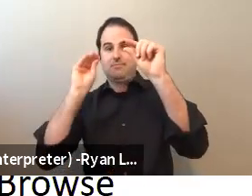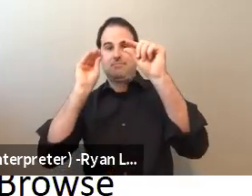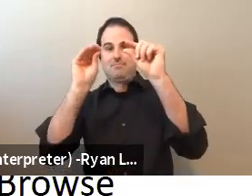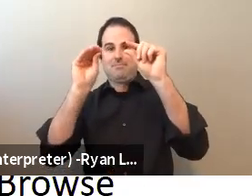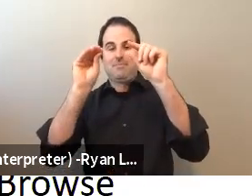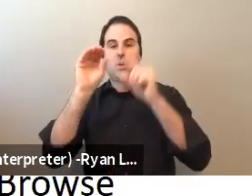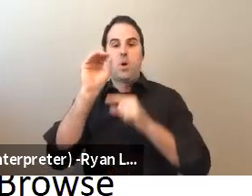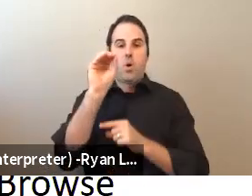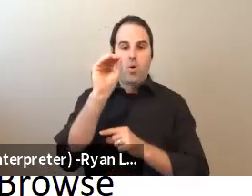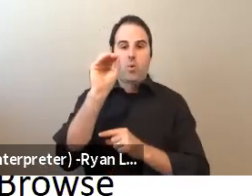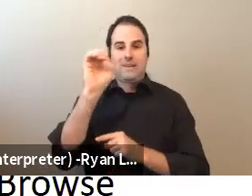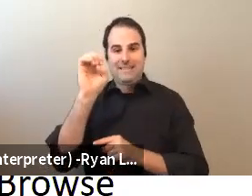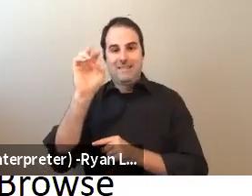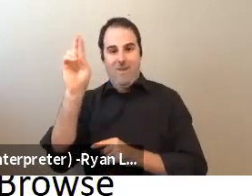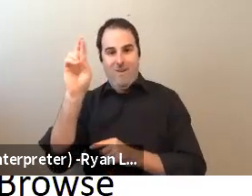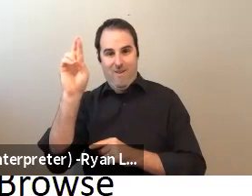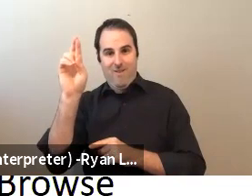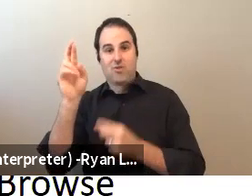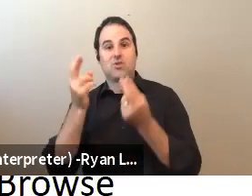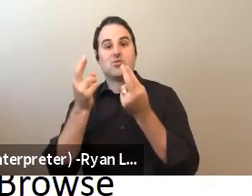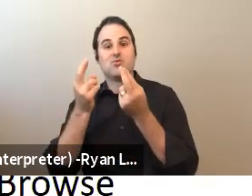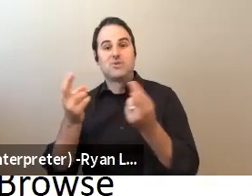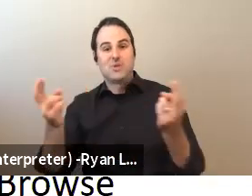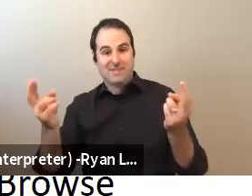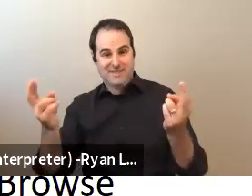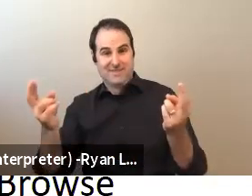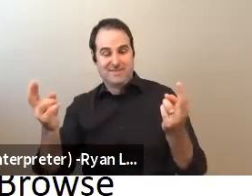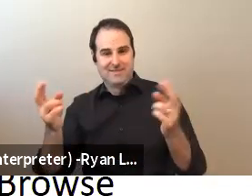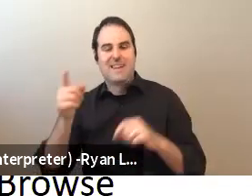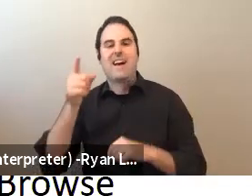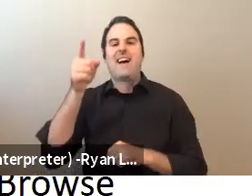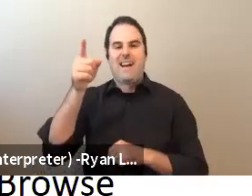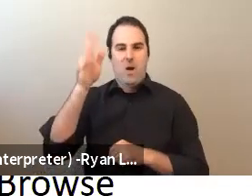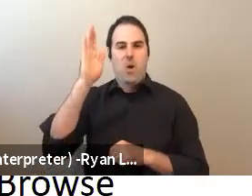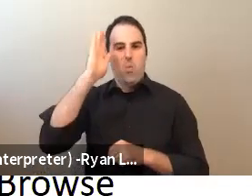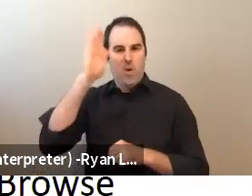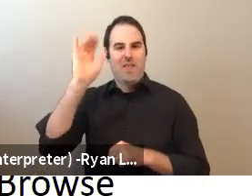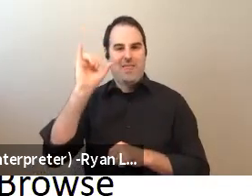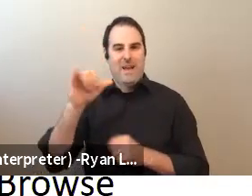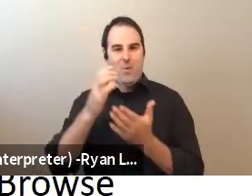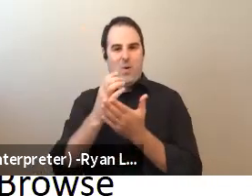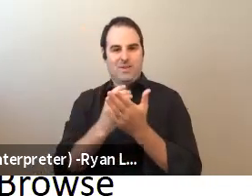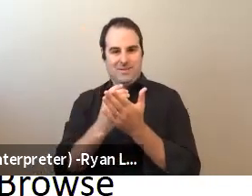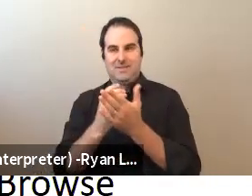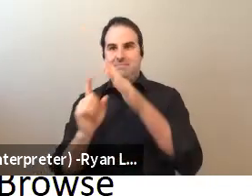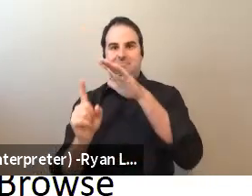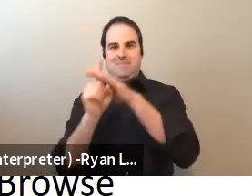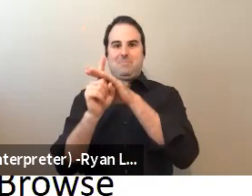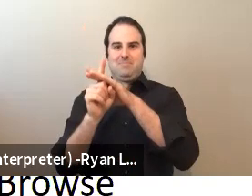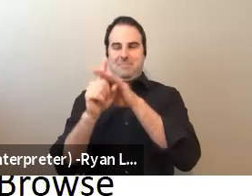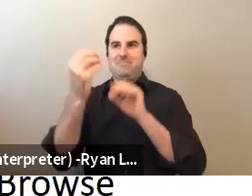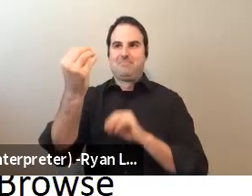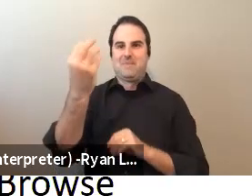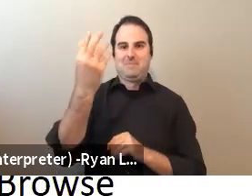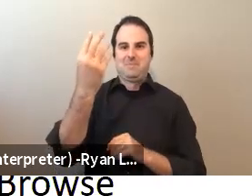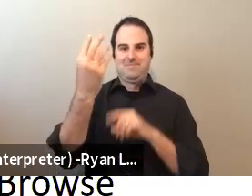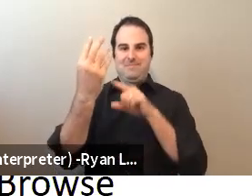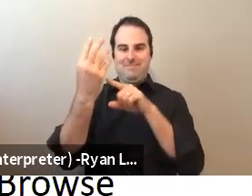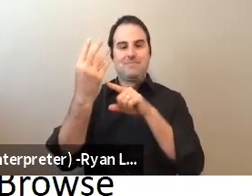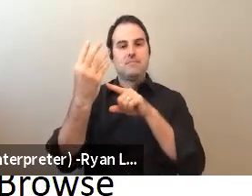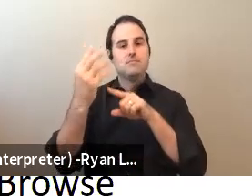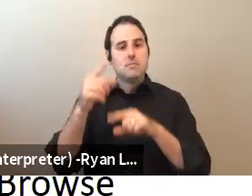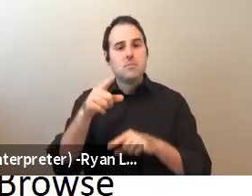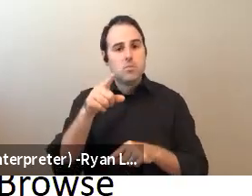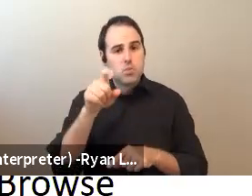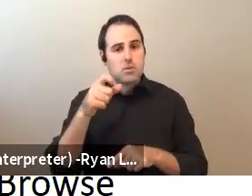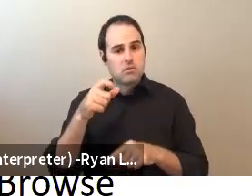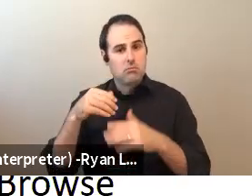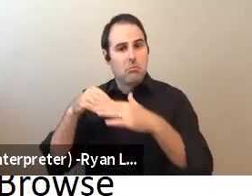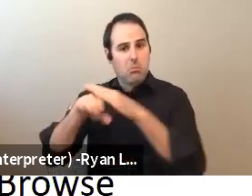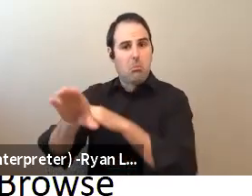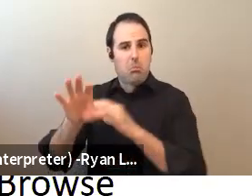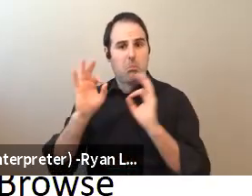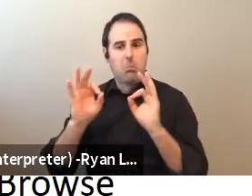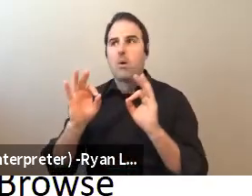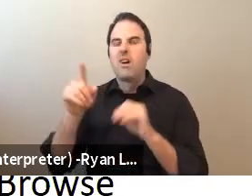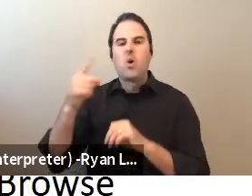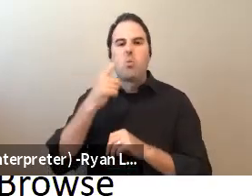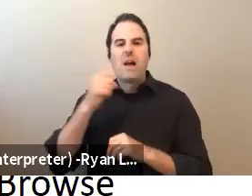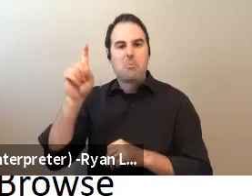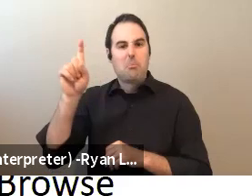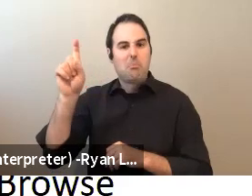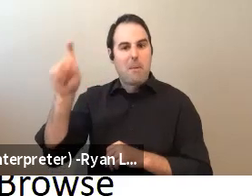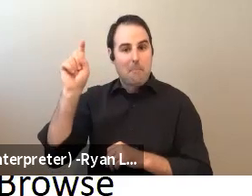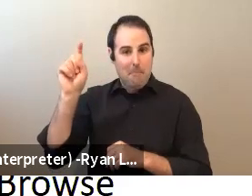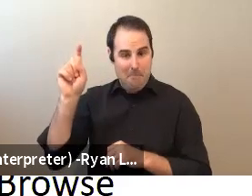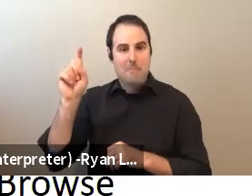Sally Potter: The course should come up and it is a public course. So you should have access to it. I believe you have to enroll you have to hit the red button to enroll. And then once you find your way there.